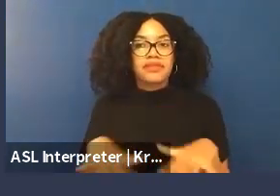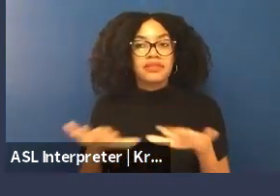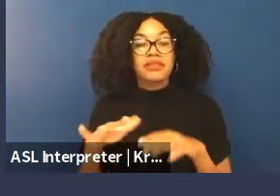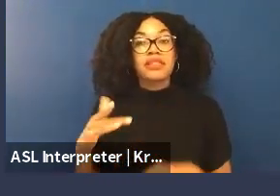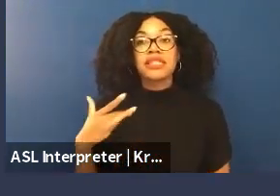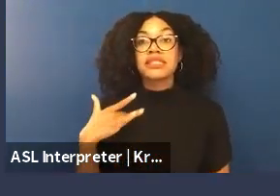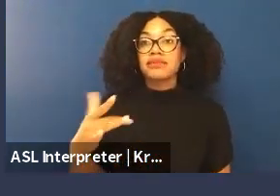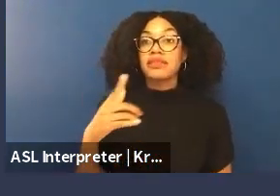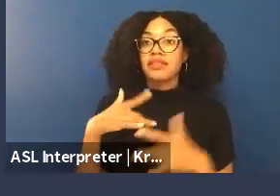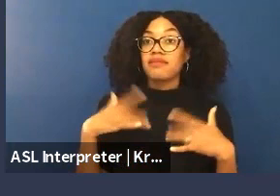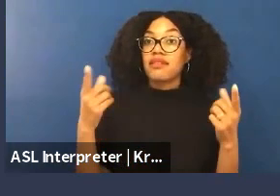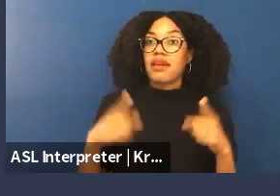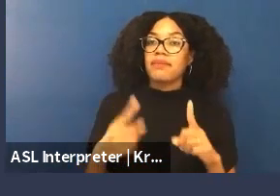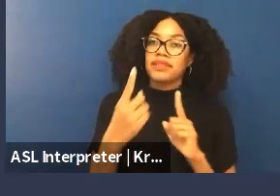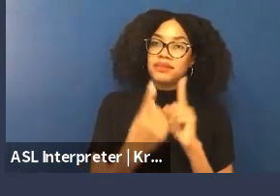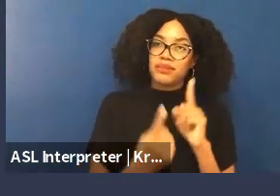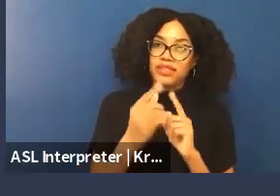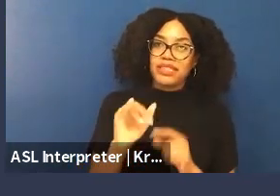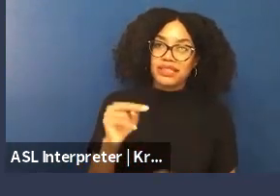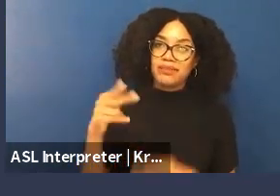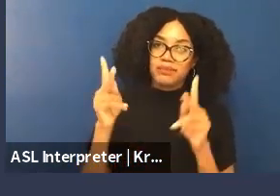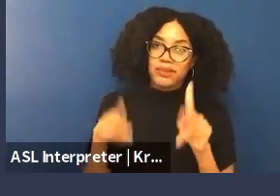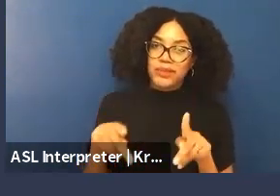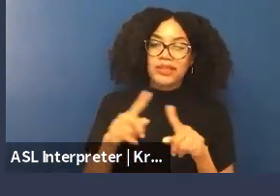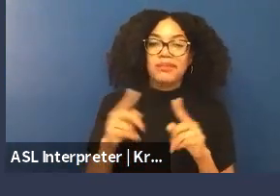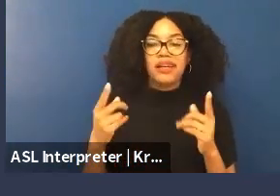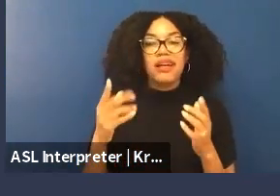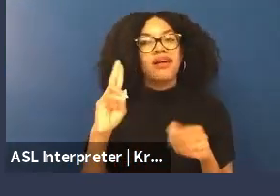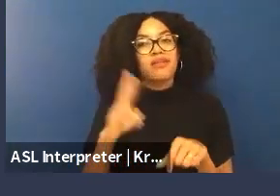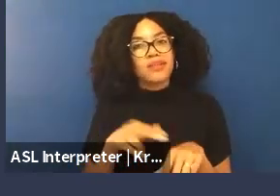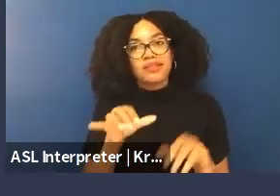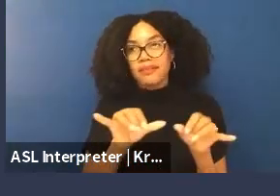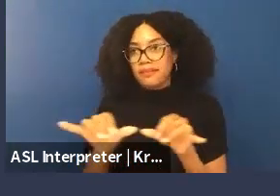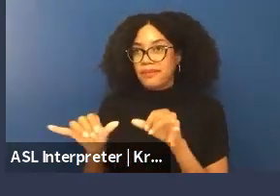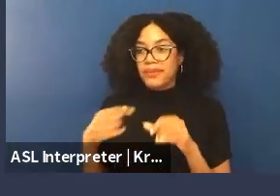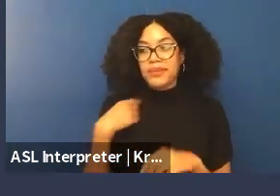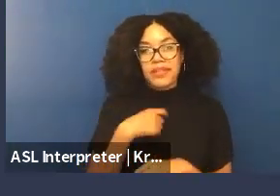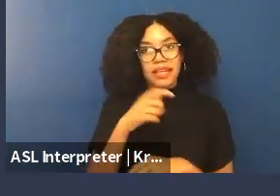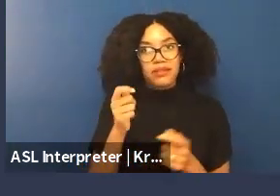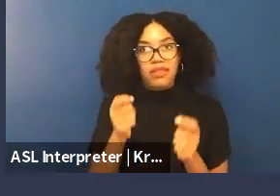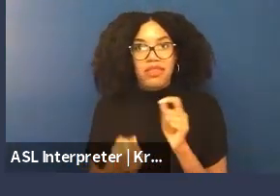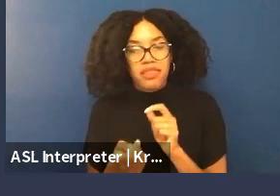just like everyone else, we had to adjust to COVID and had been producing these events online,